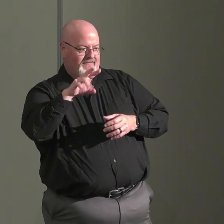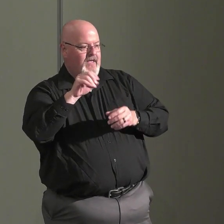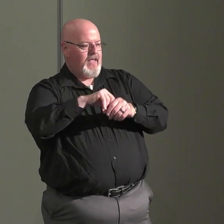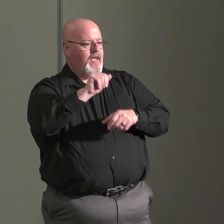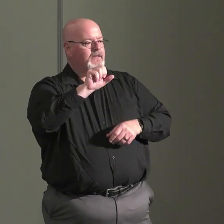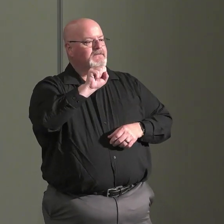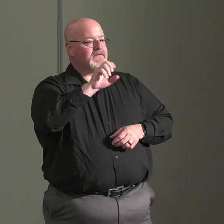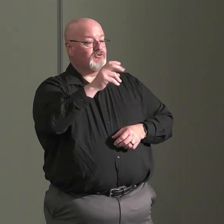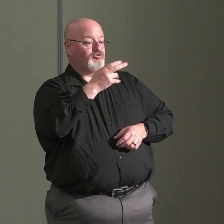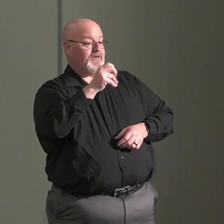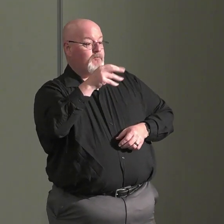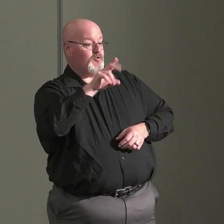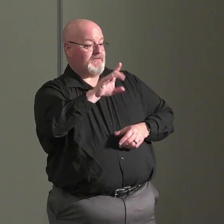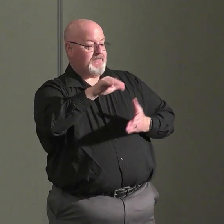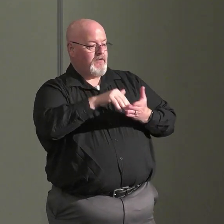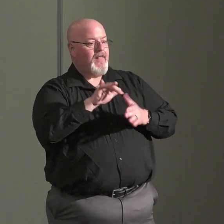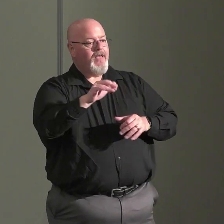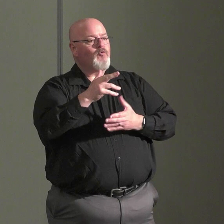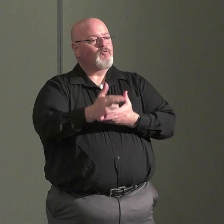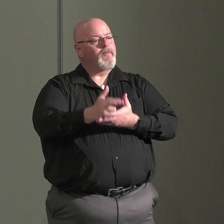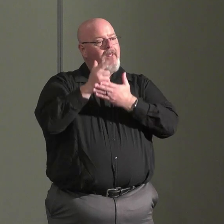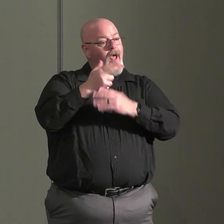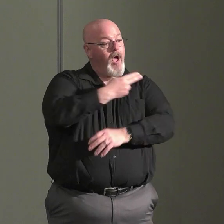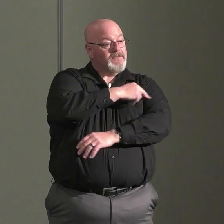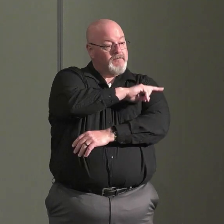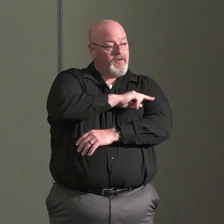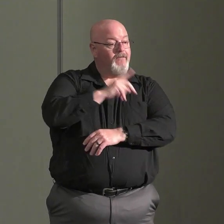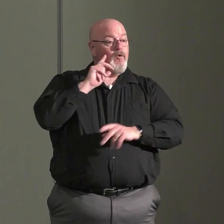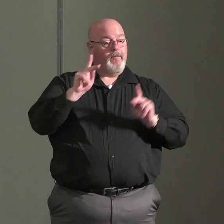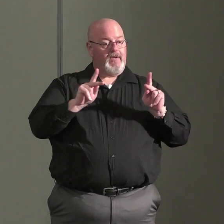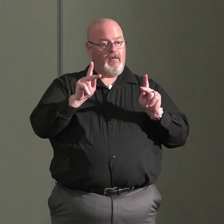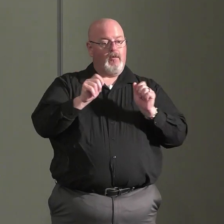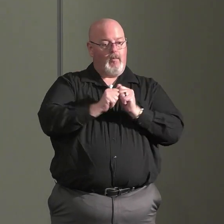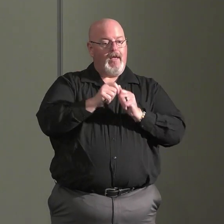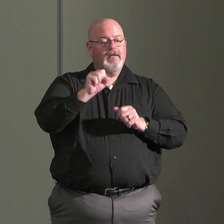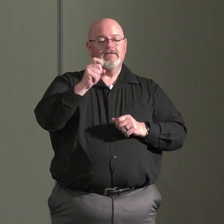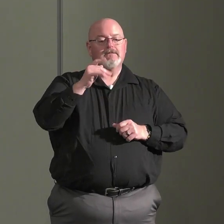Shepherd Center is rehabilitation hospital for spinal cord and brain